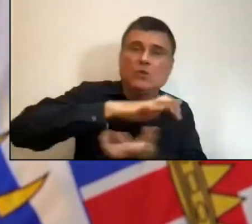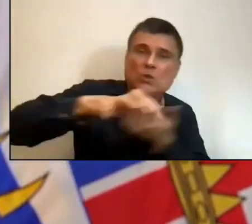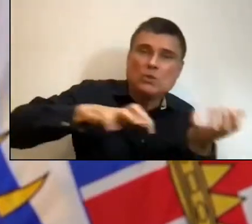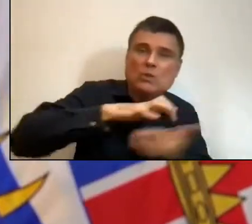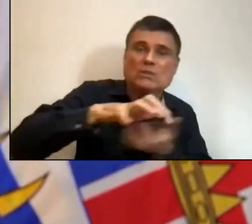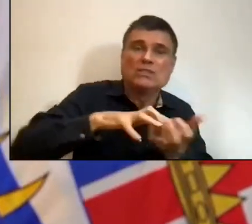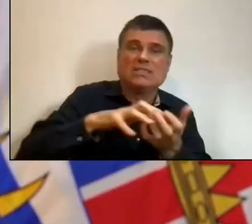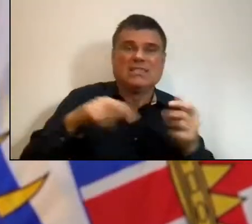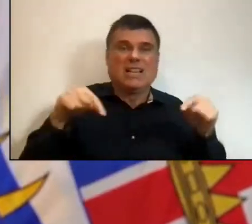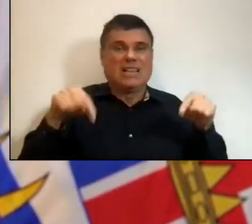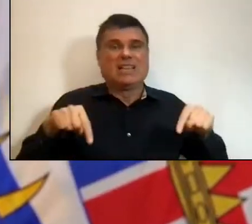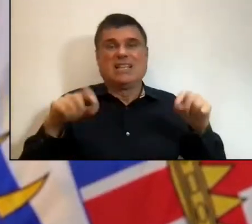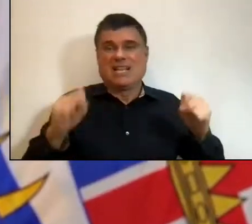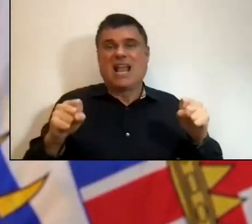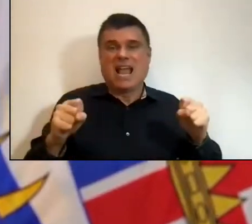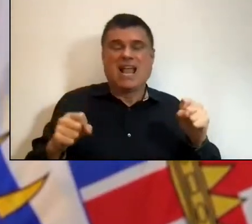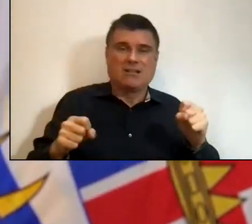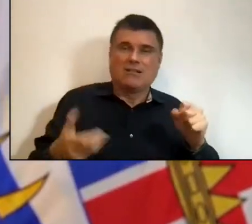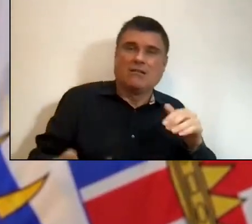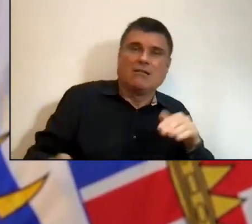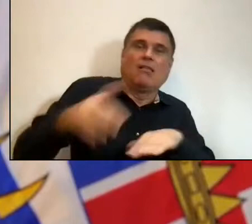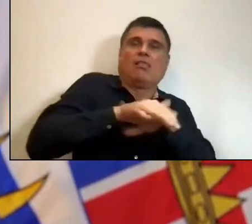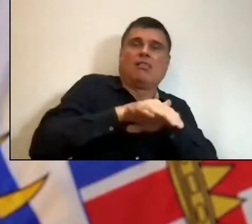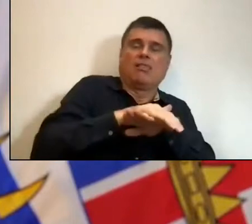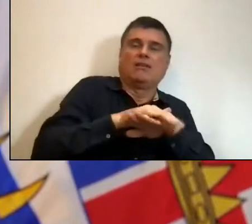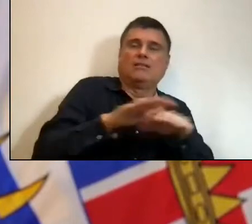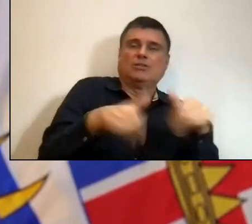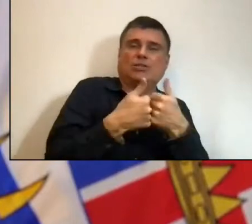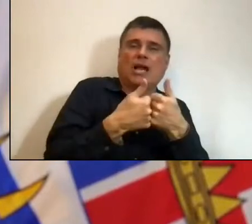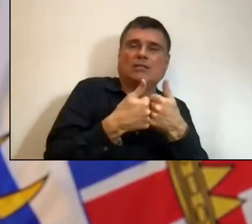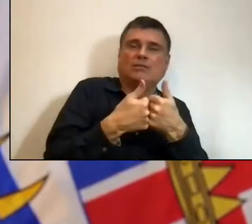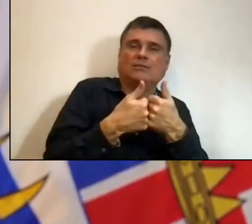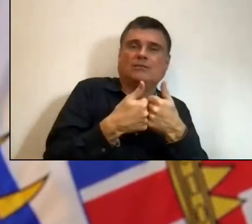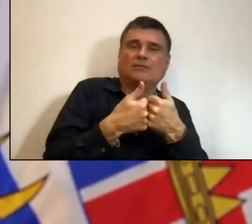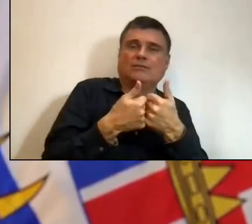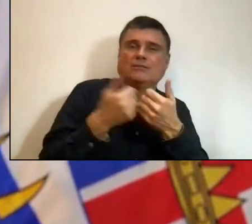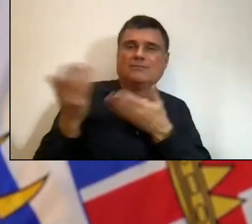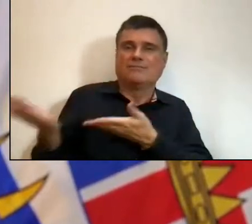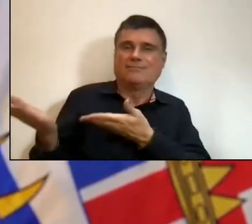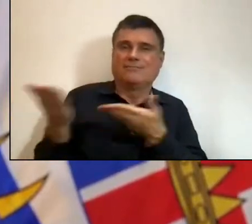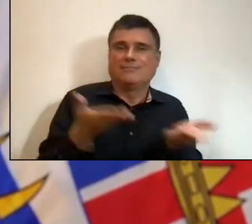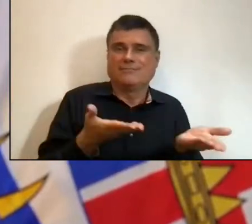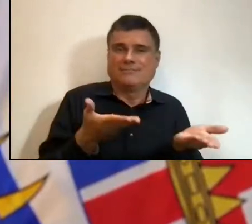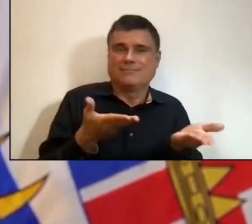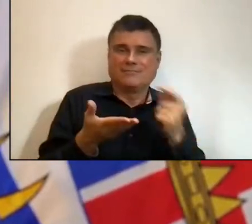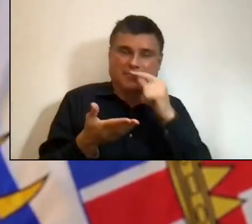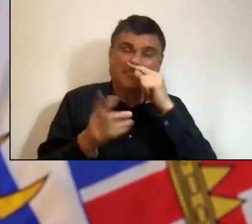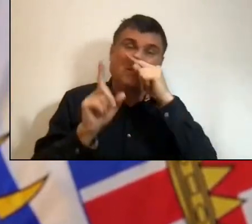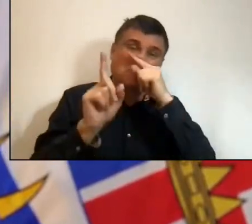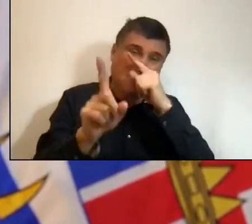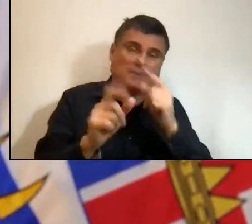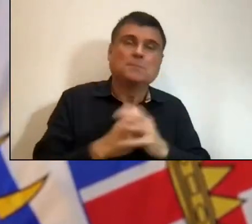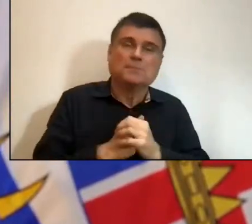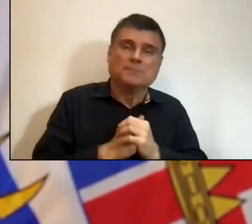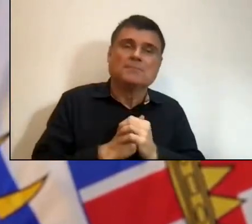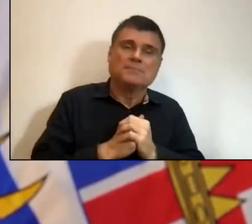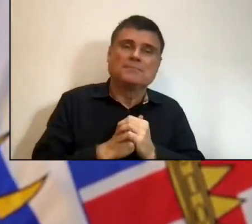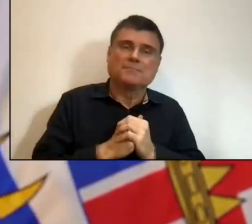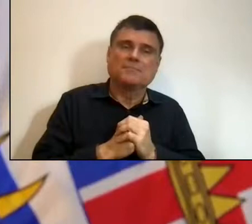But I've also shown that I think